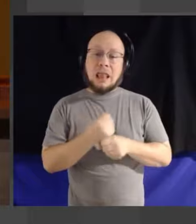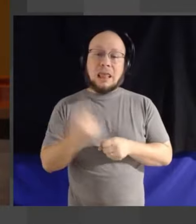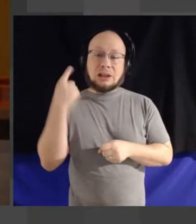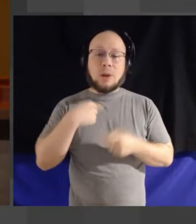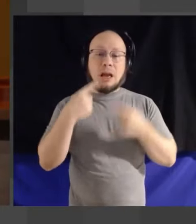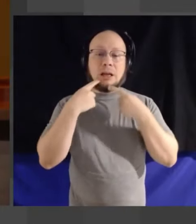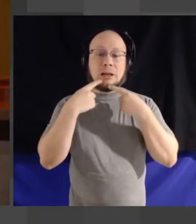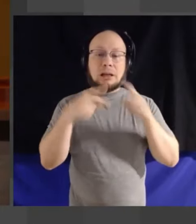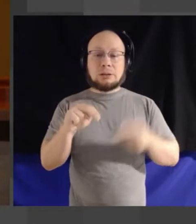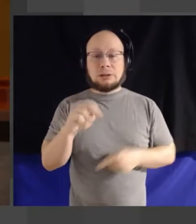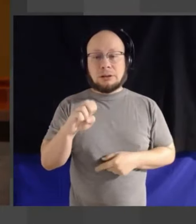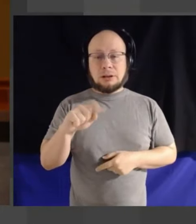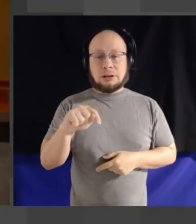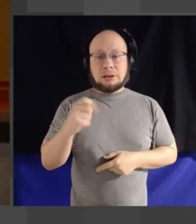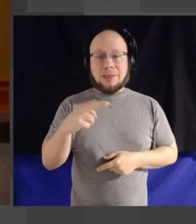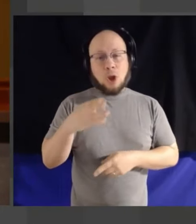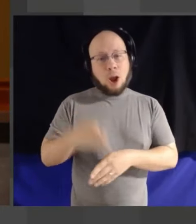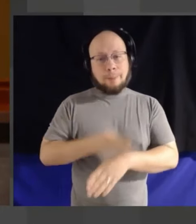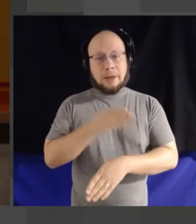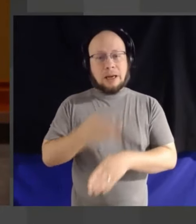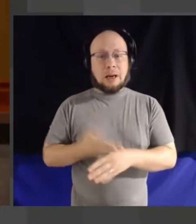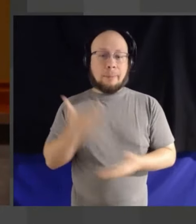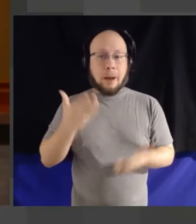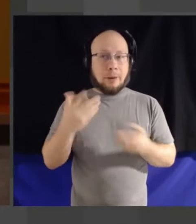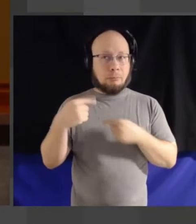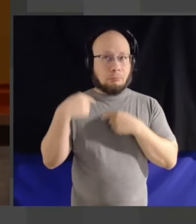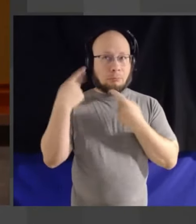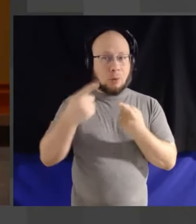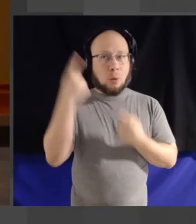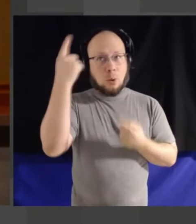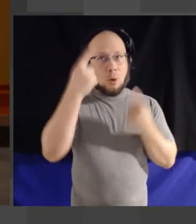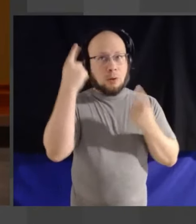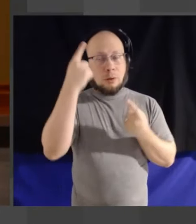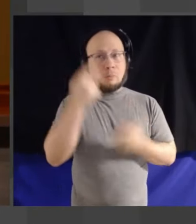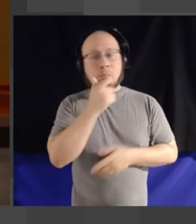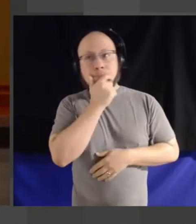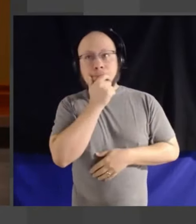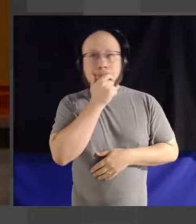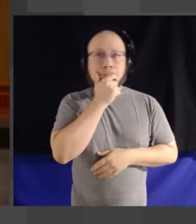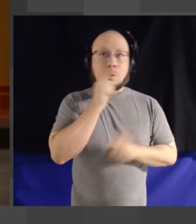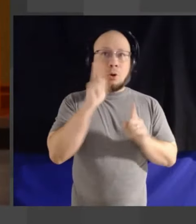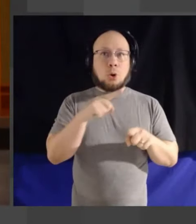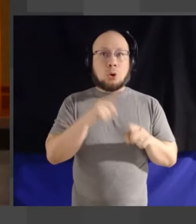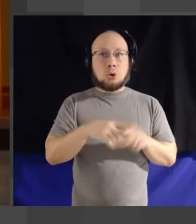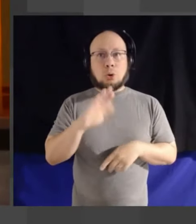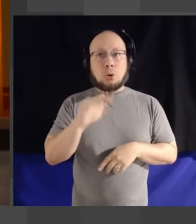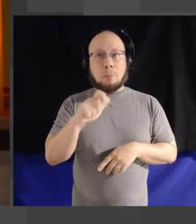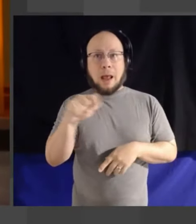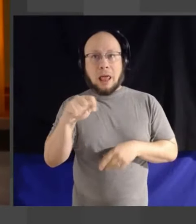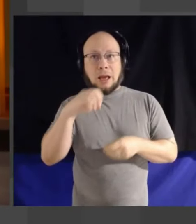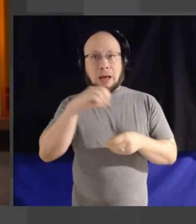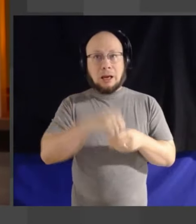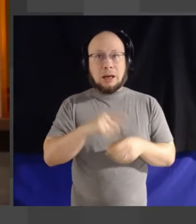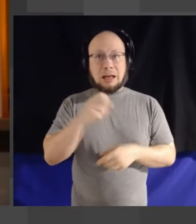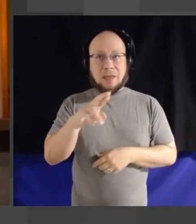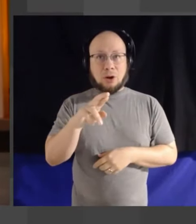LAST YEAR LIVE WE ANNOUNCED THE NETHER UPDATE. MAYBE YOU'VE BEEN WONDERING WHAT